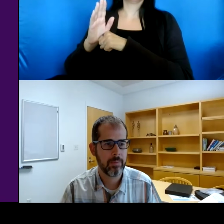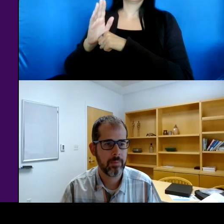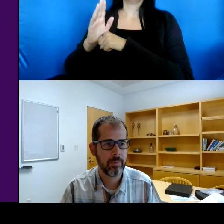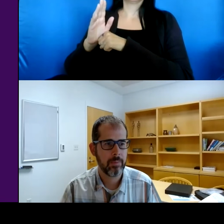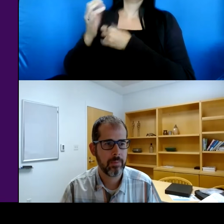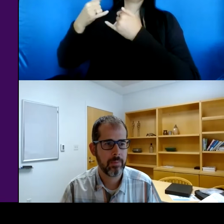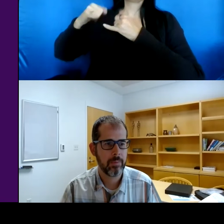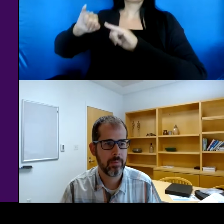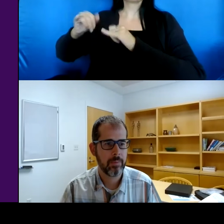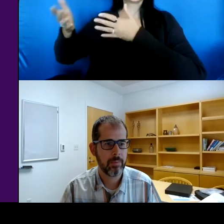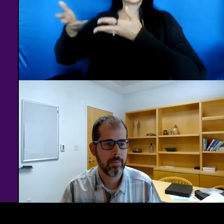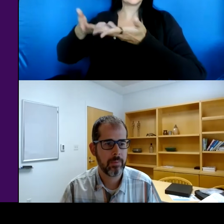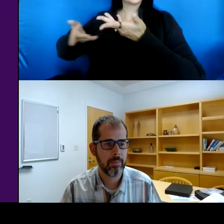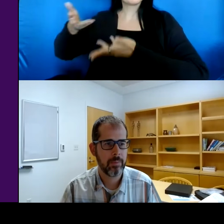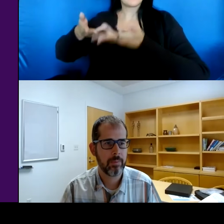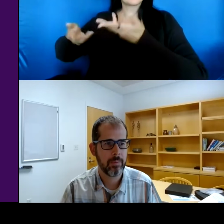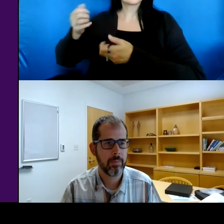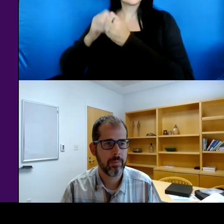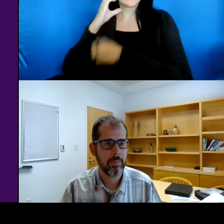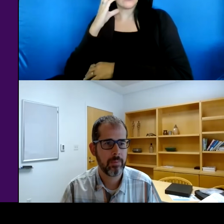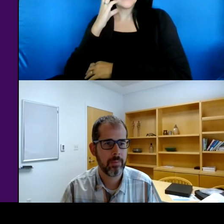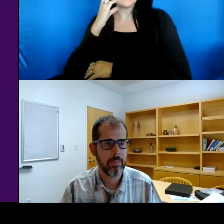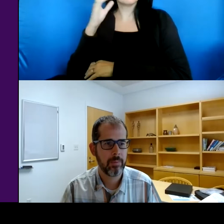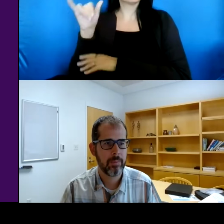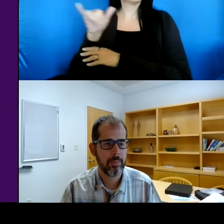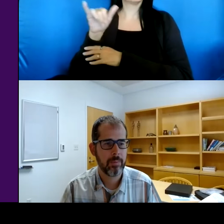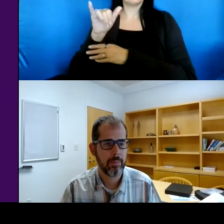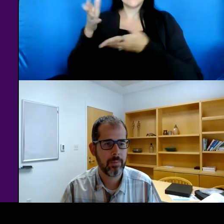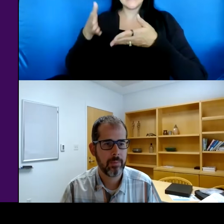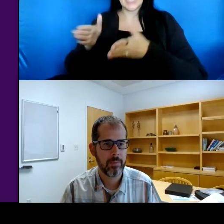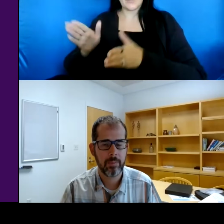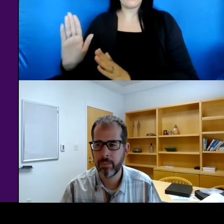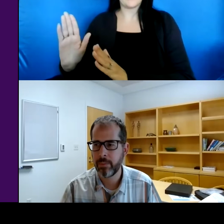interacts with content in the same way that under the bonnet and within the coding, in